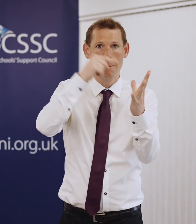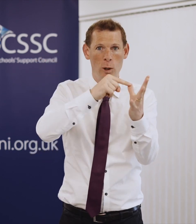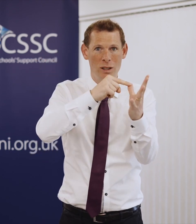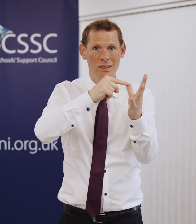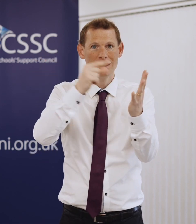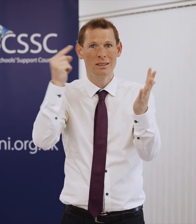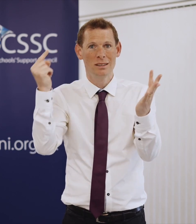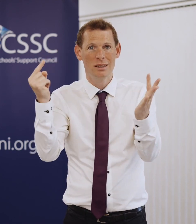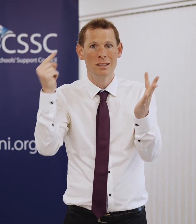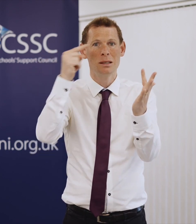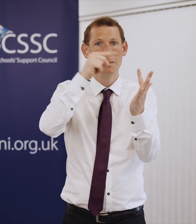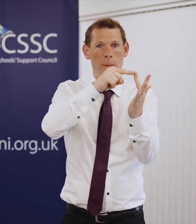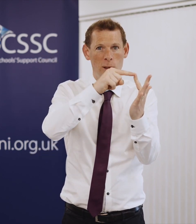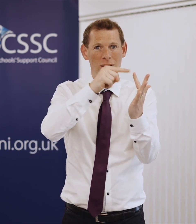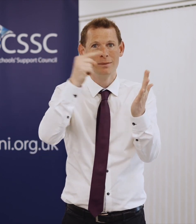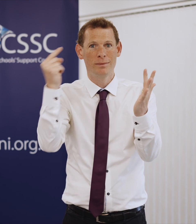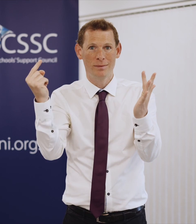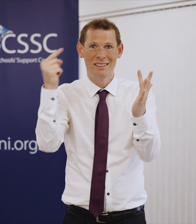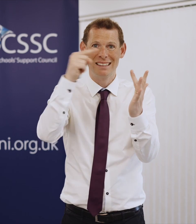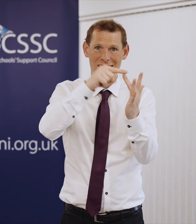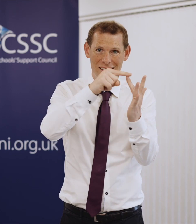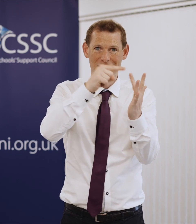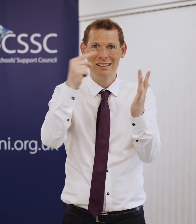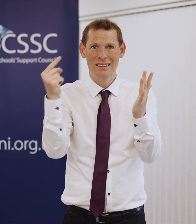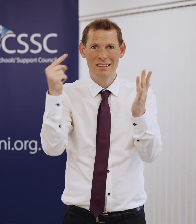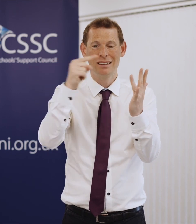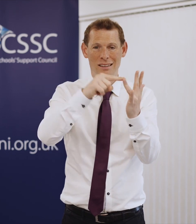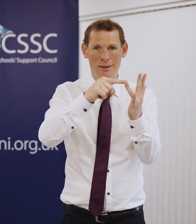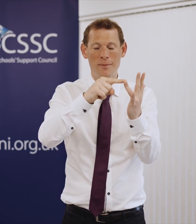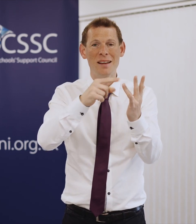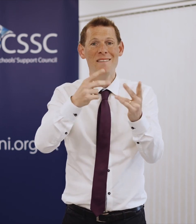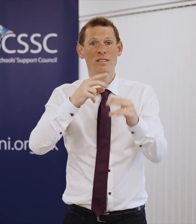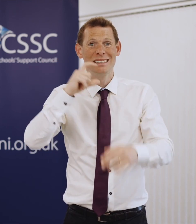If you're pointing from right to left, if you're right-handed, you're pointing from your pen to